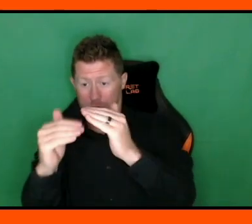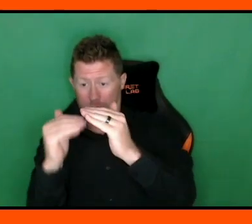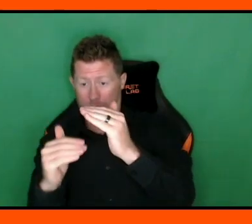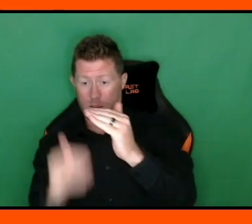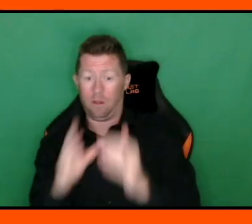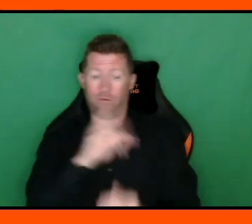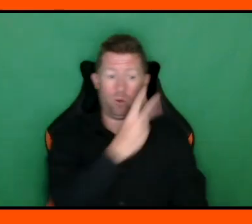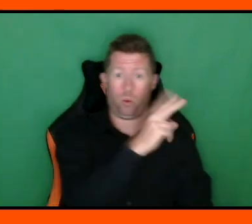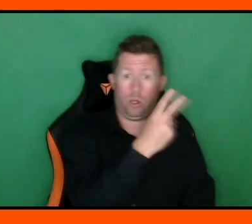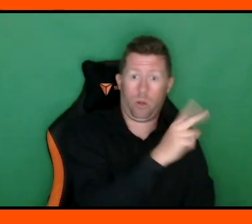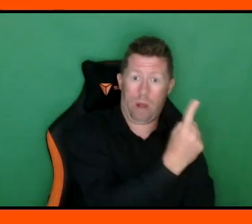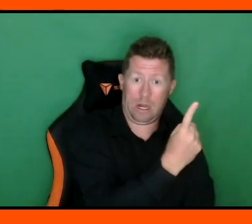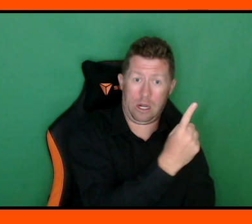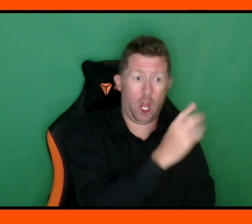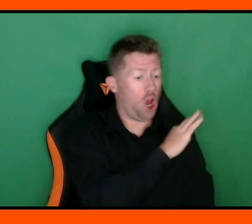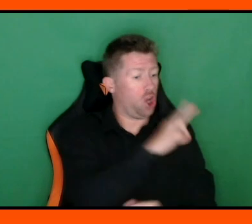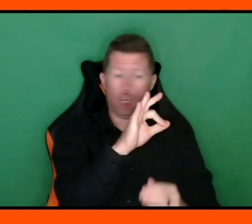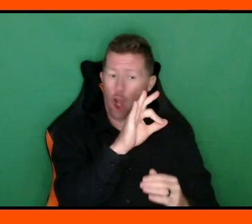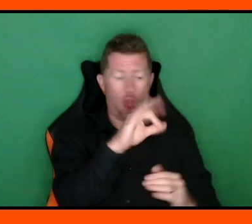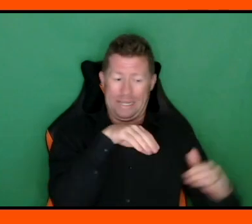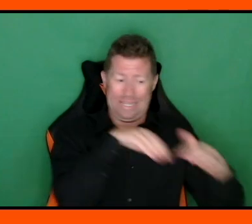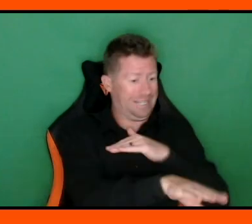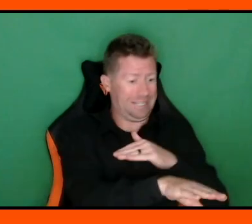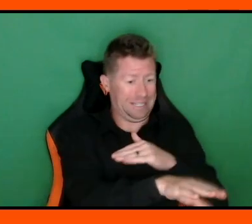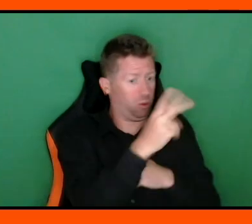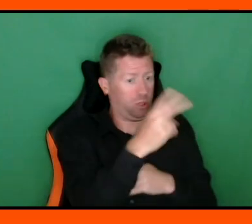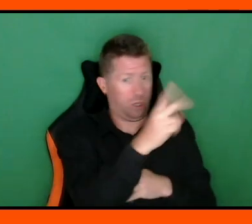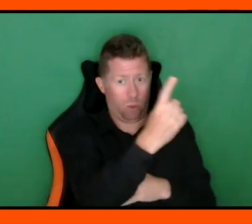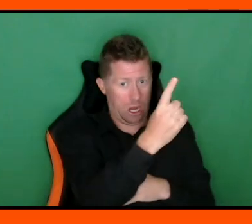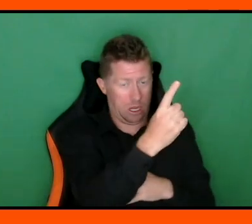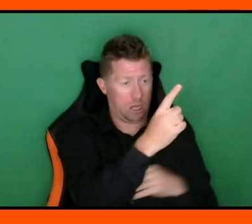but didn’t make it on to the final set of questions on the form will also be considered.